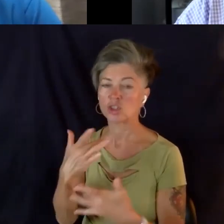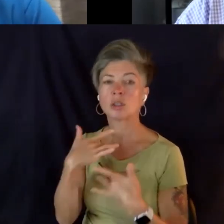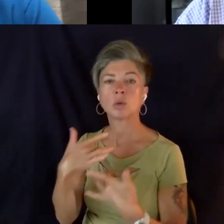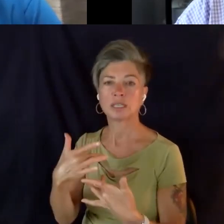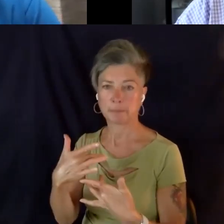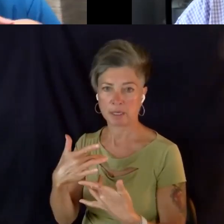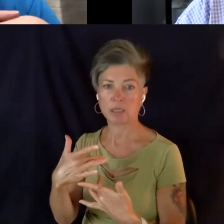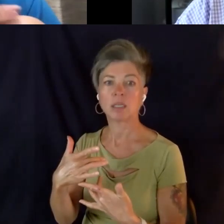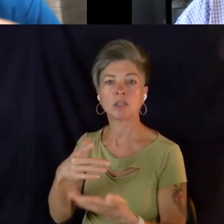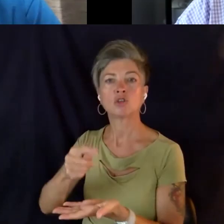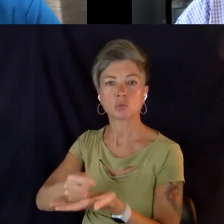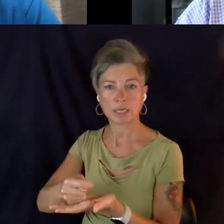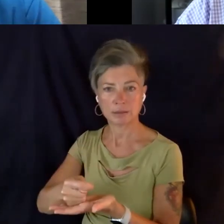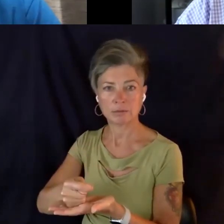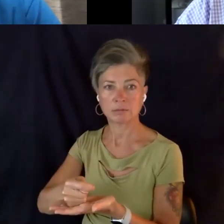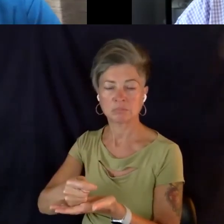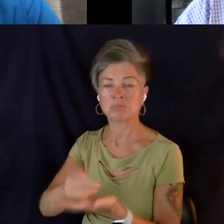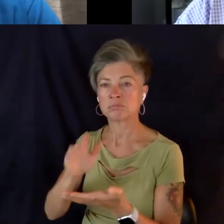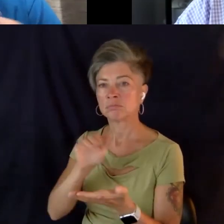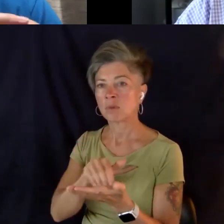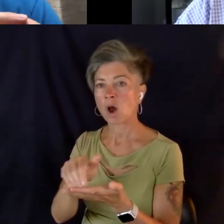And so oftentimes the first line of treatment